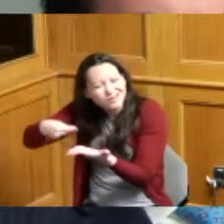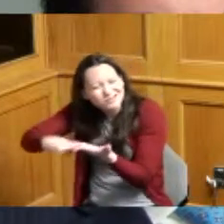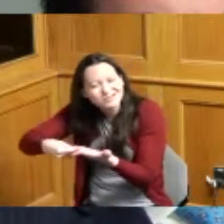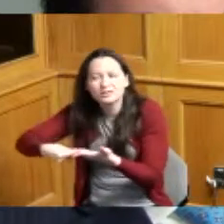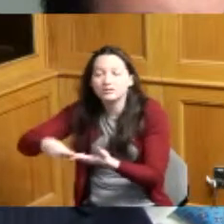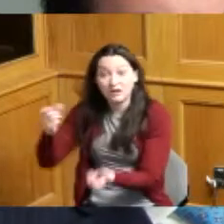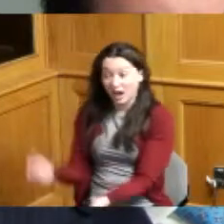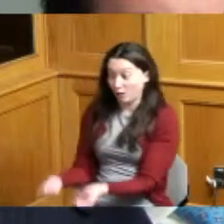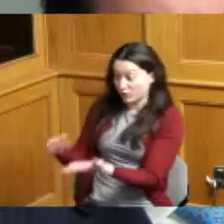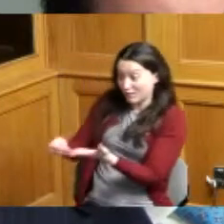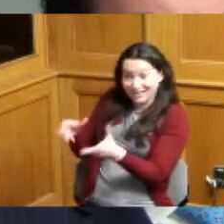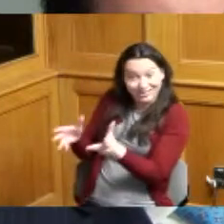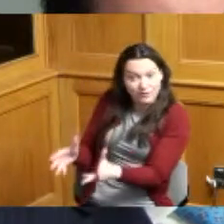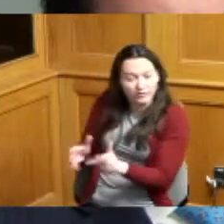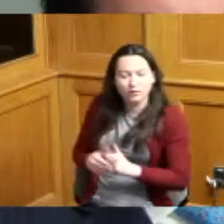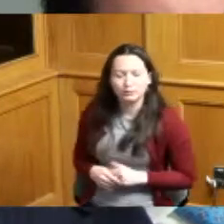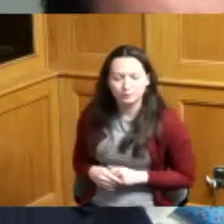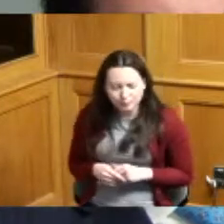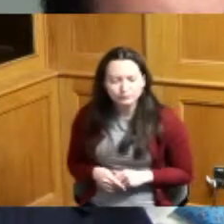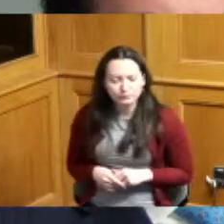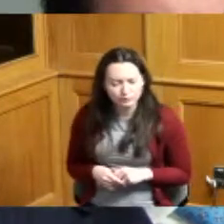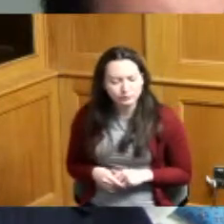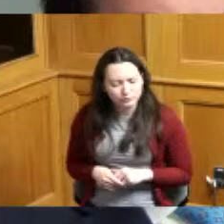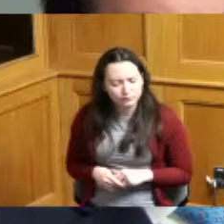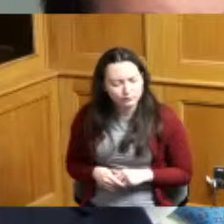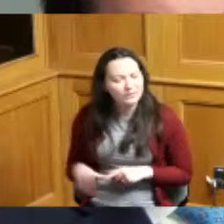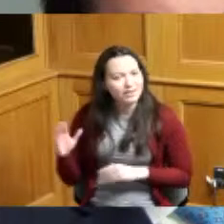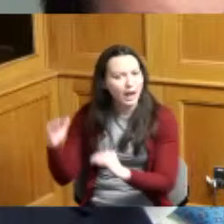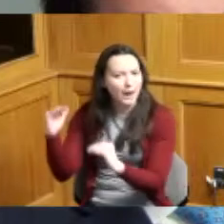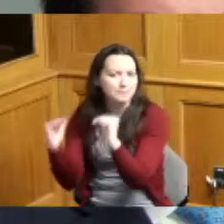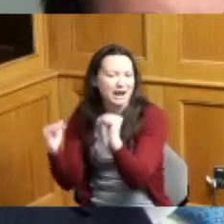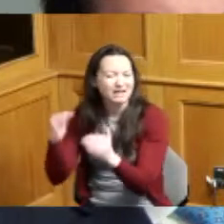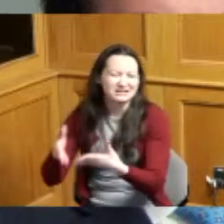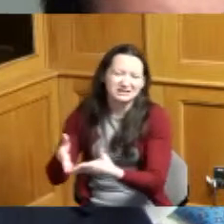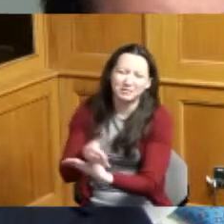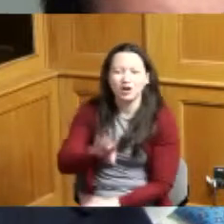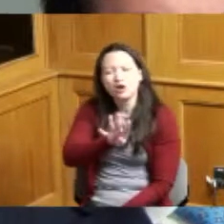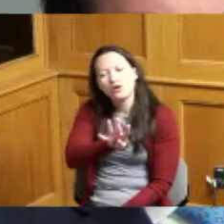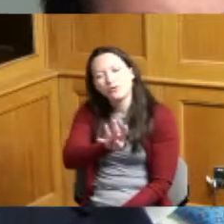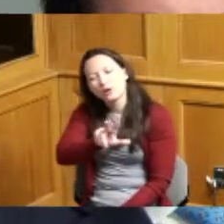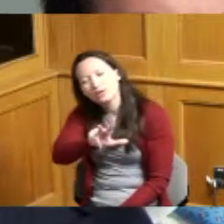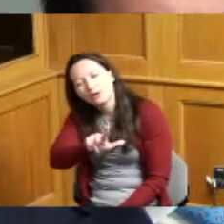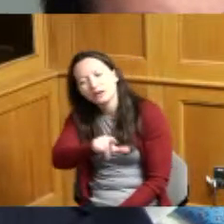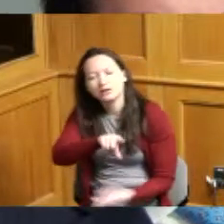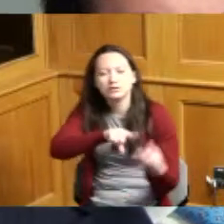was in the stadium fund um that balance is currently between 43 and 46 million dollars